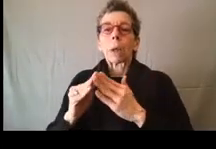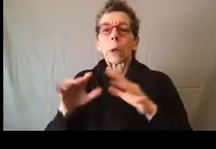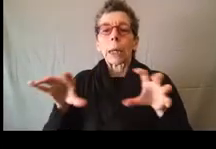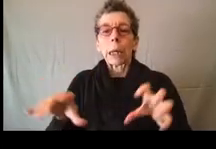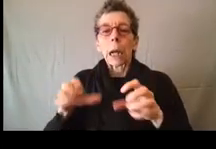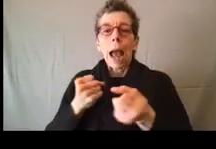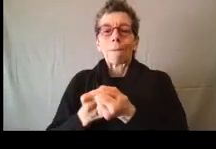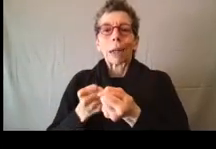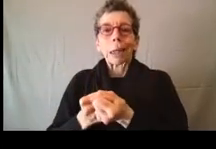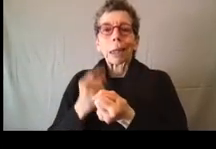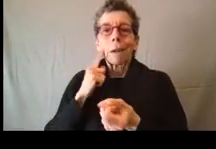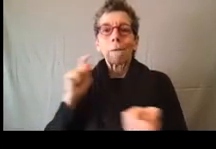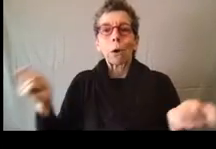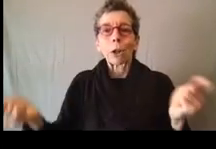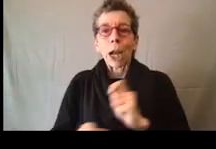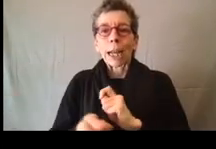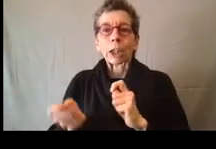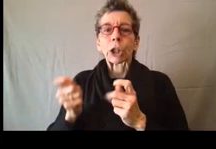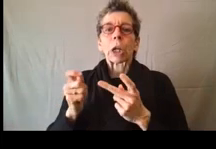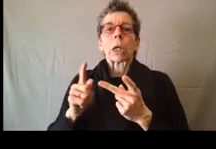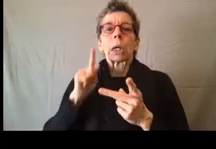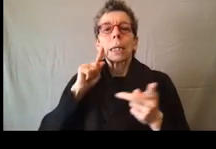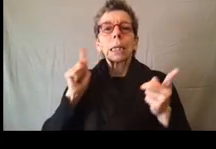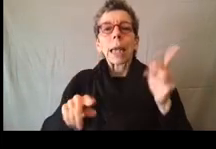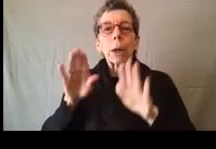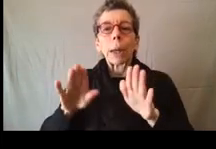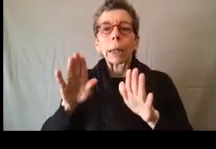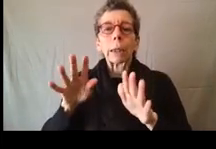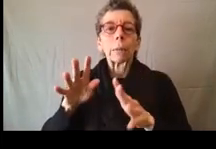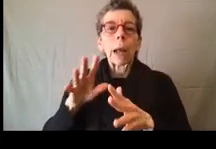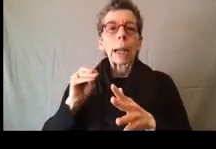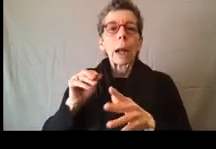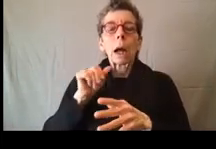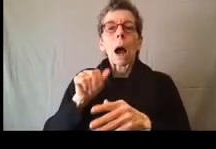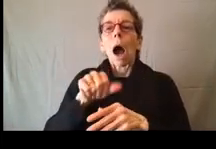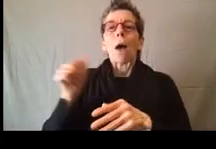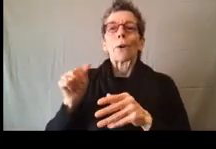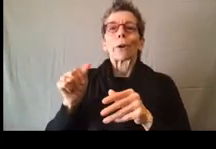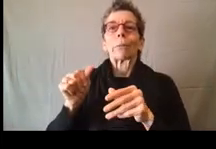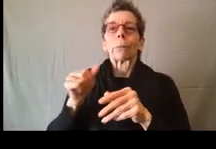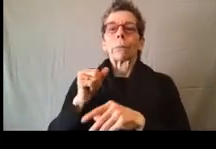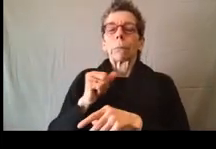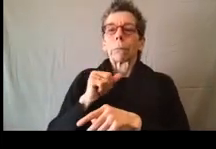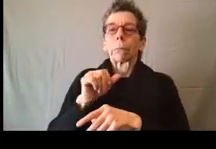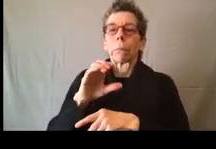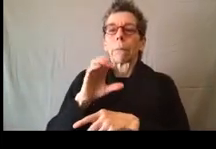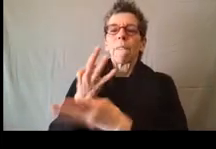agency rules or settlement agreements with inaccessible institutions, and financial institutions'